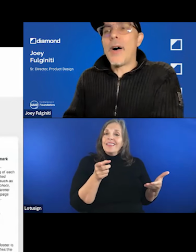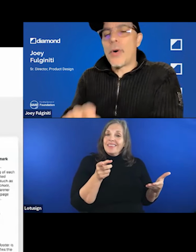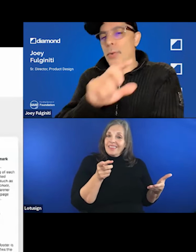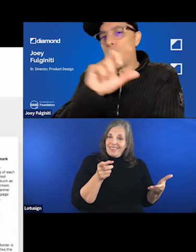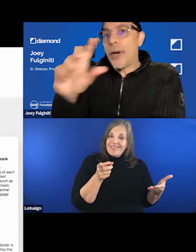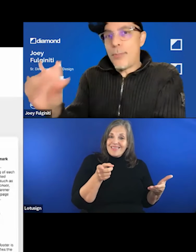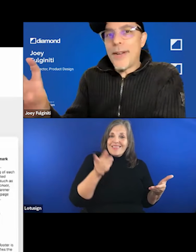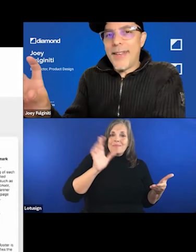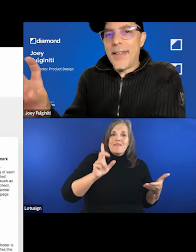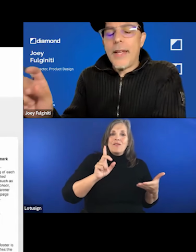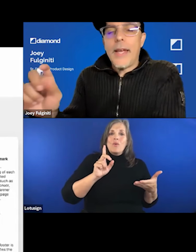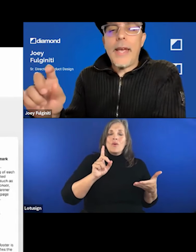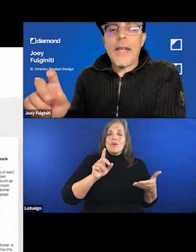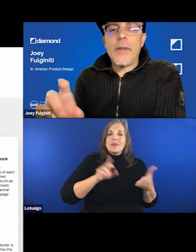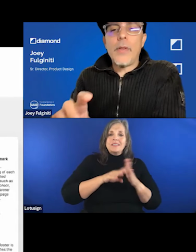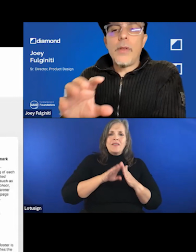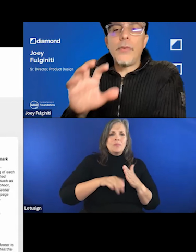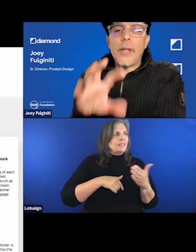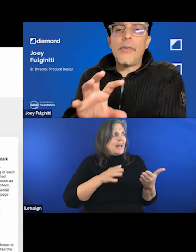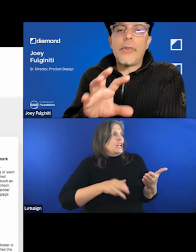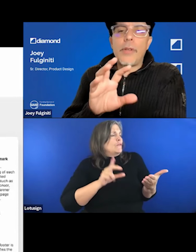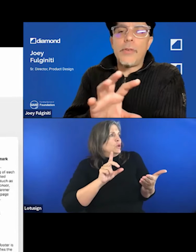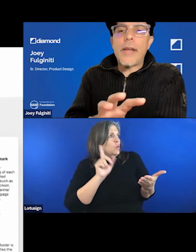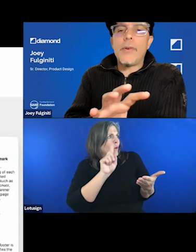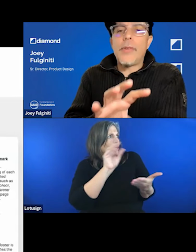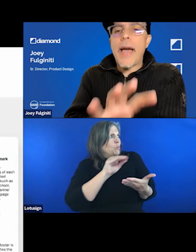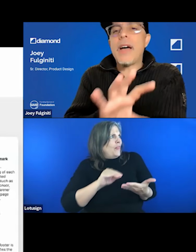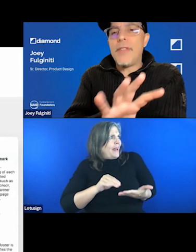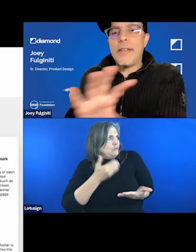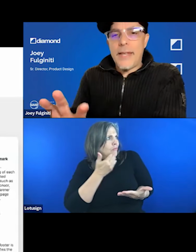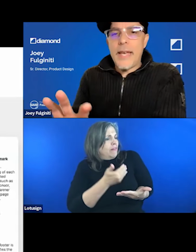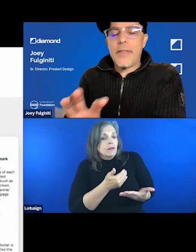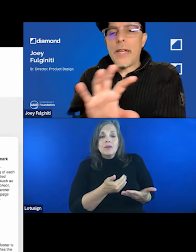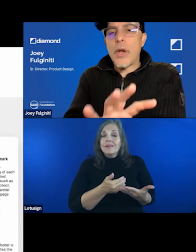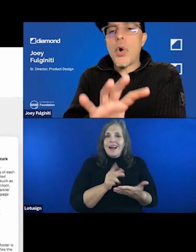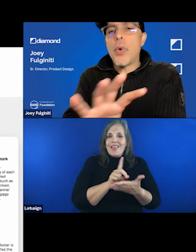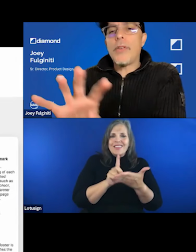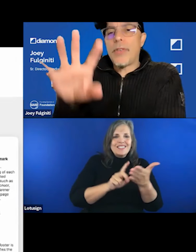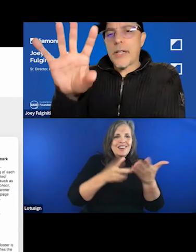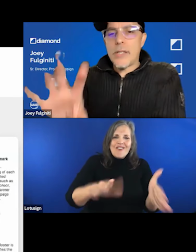or where to put it and since the designers have the intent they know what sections they